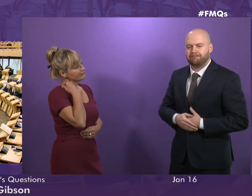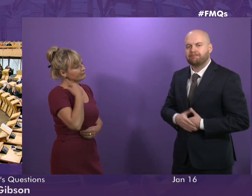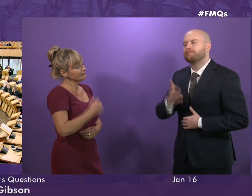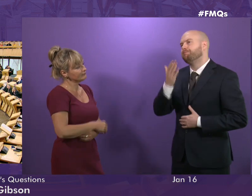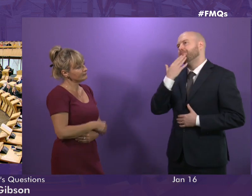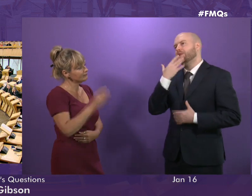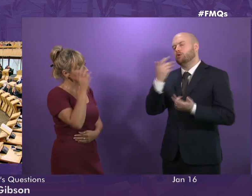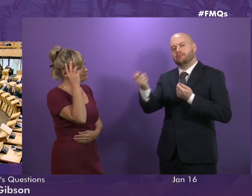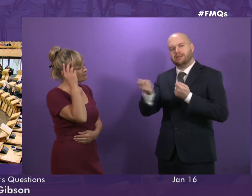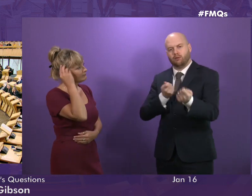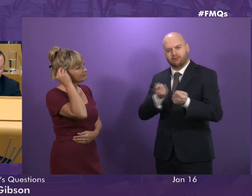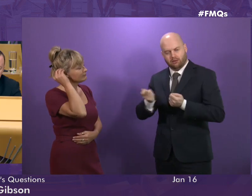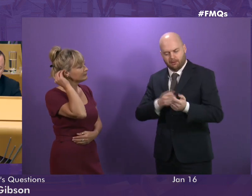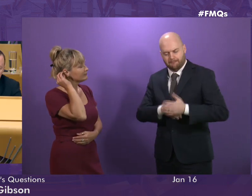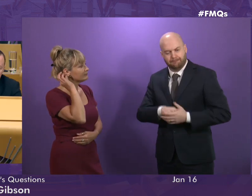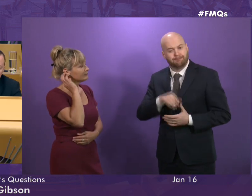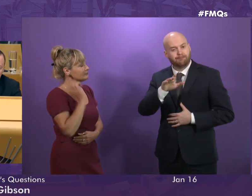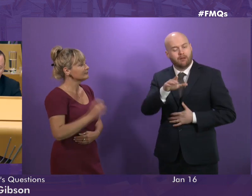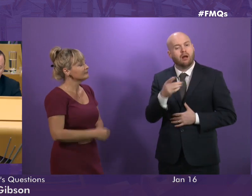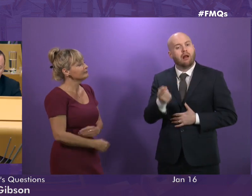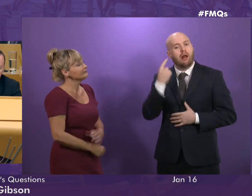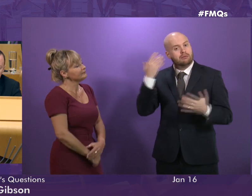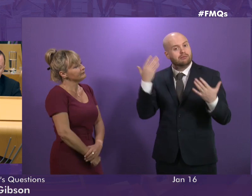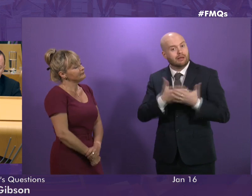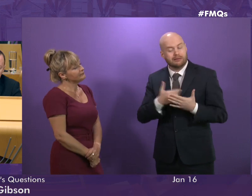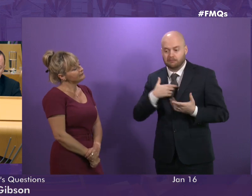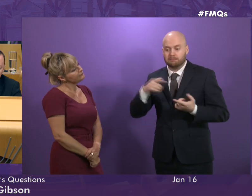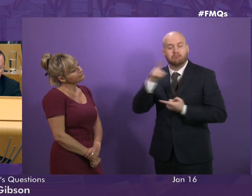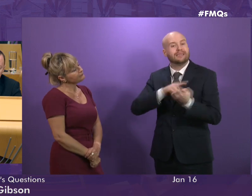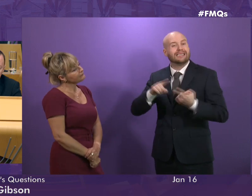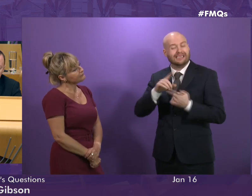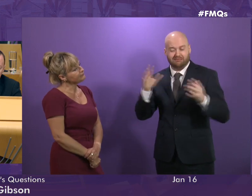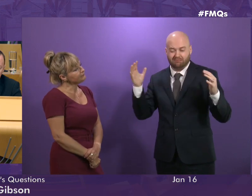Last night, I attended a meeting with 12 other MSPs and around 50 people, mostly from front-line